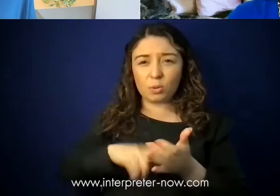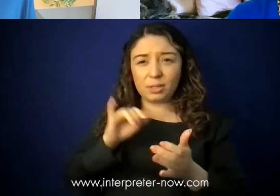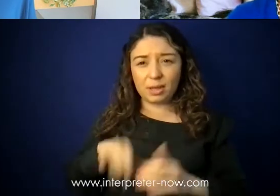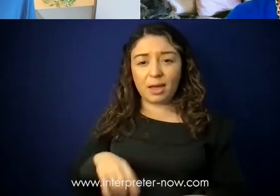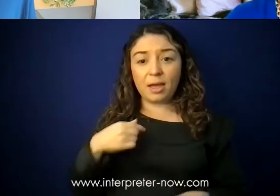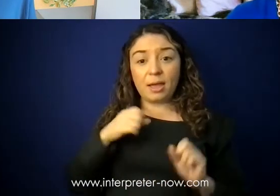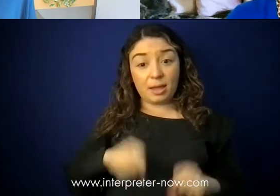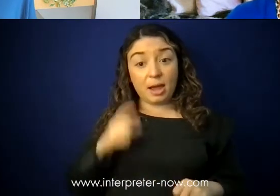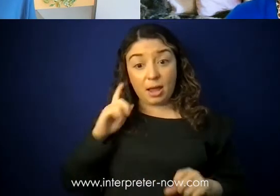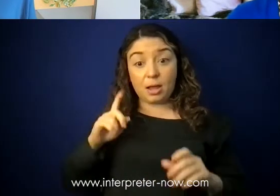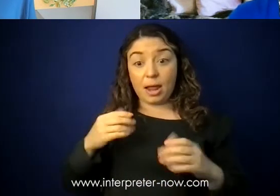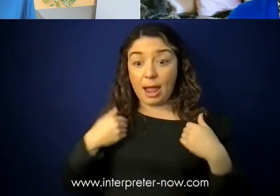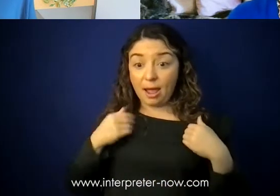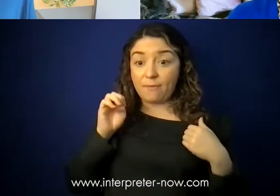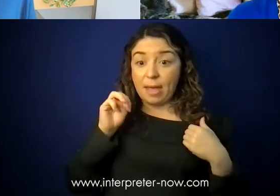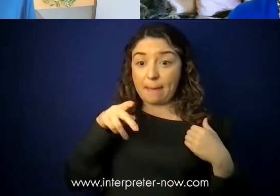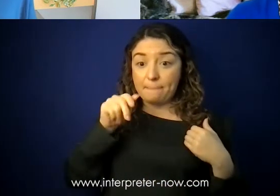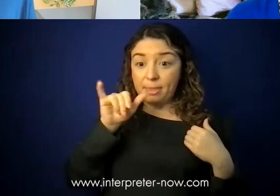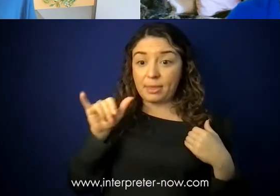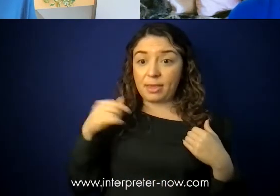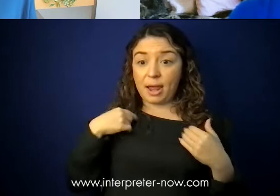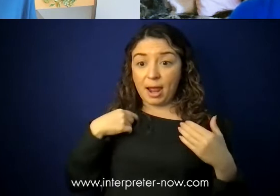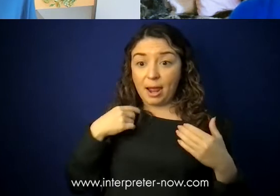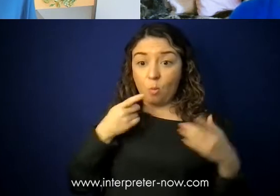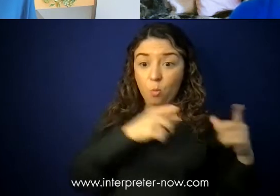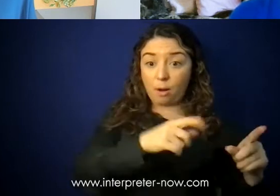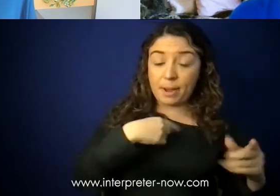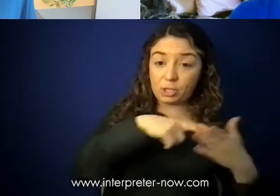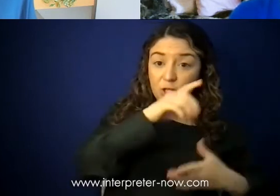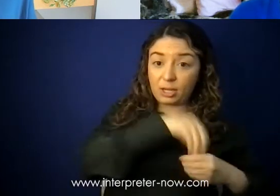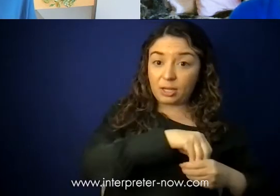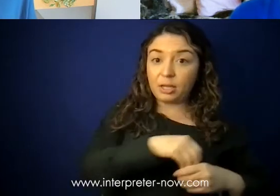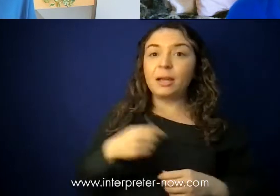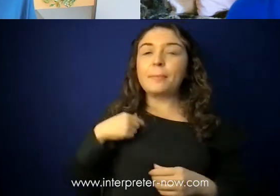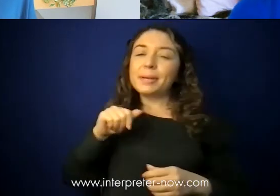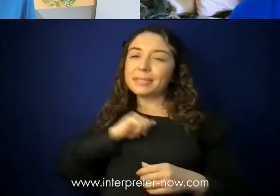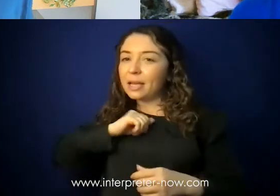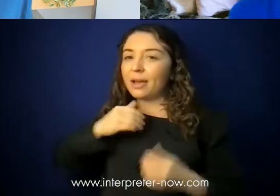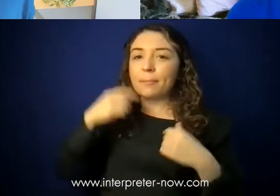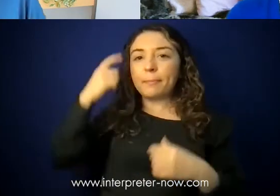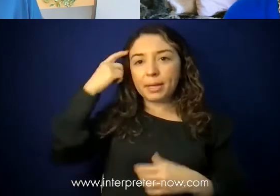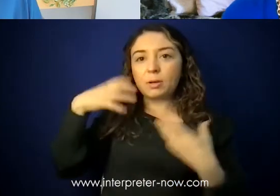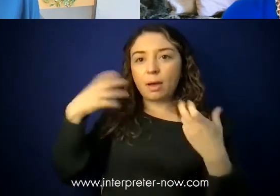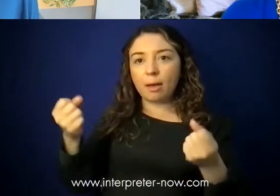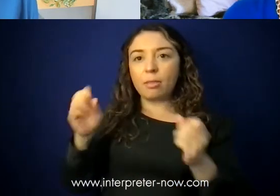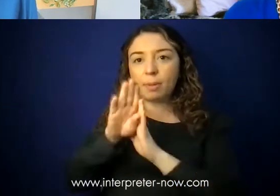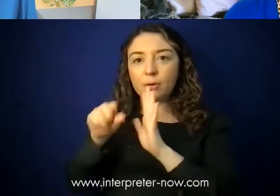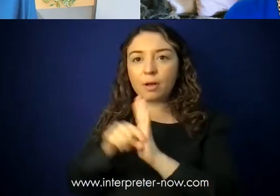Can I show up with empathy as I do a check-in?" Of course, I have mental health and a mental health inclusion in the workplace background.